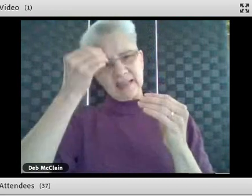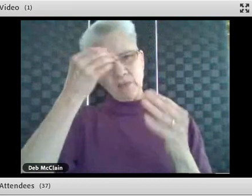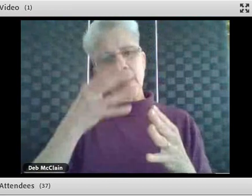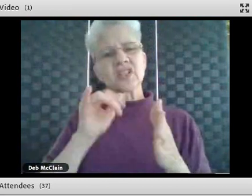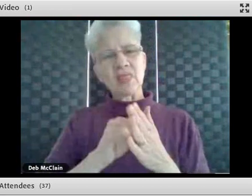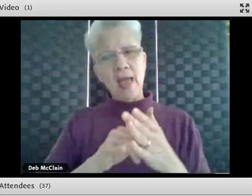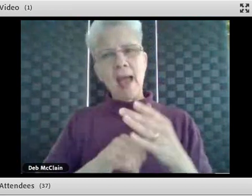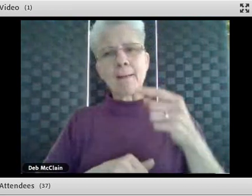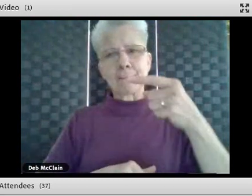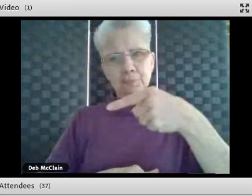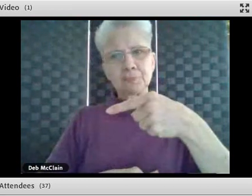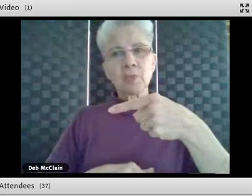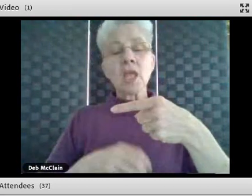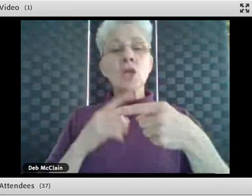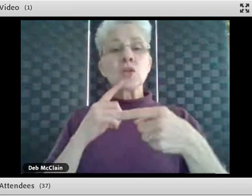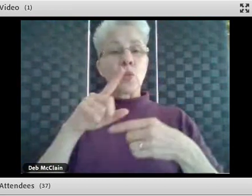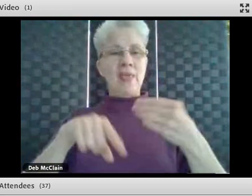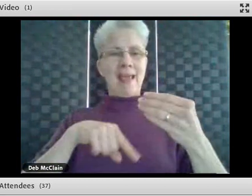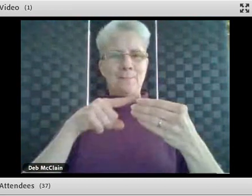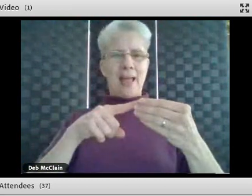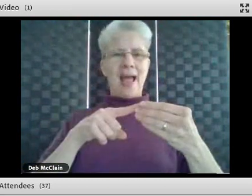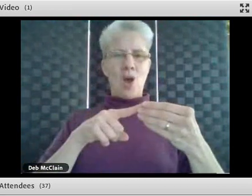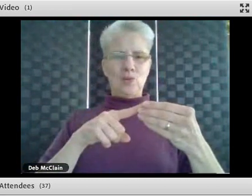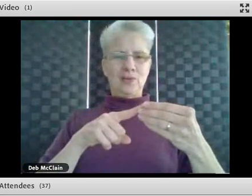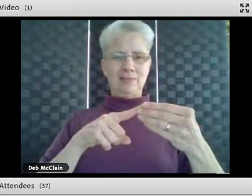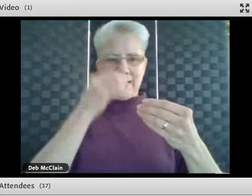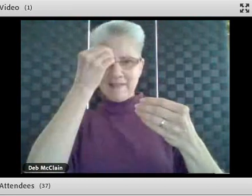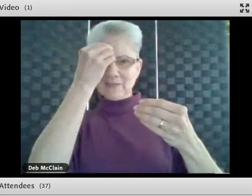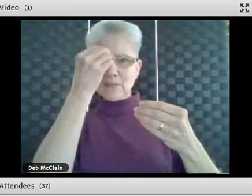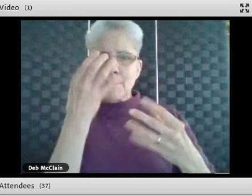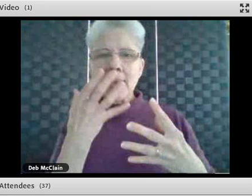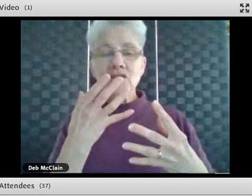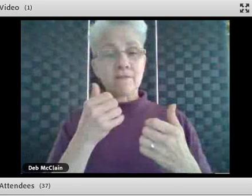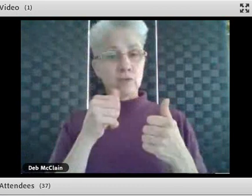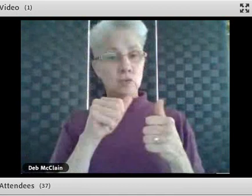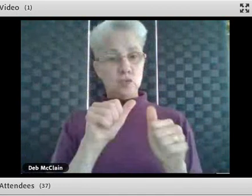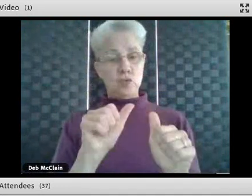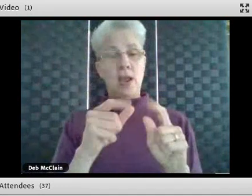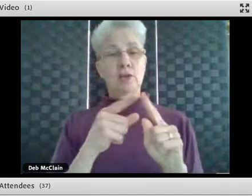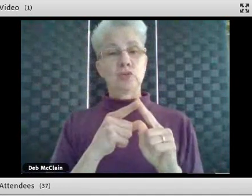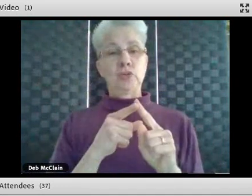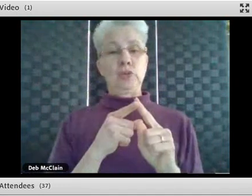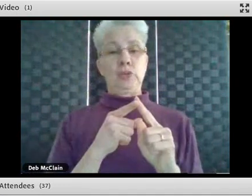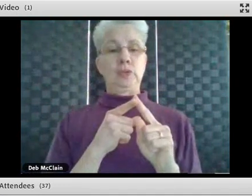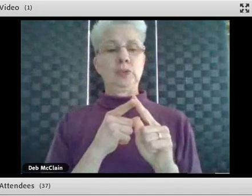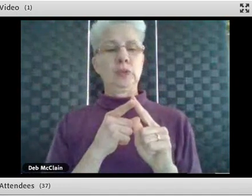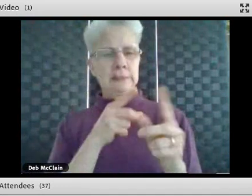But the about-ness, if you've ever tried to capture the about-ness of something,